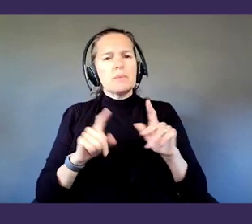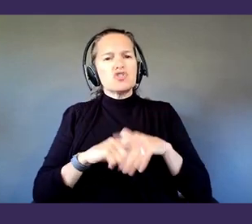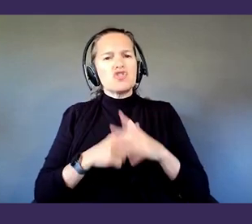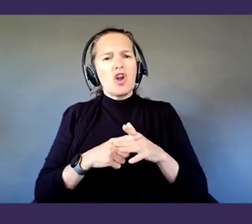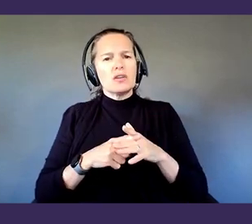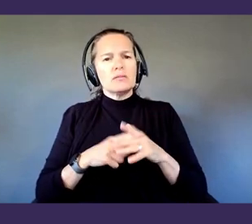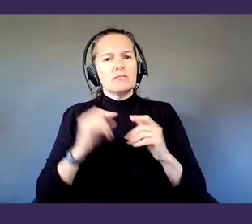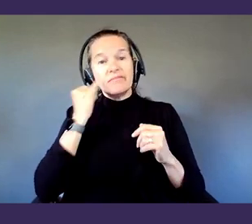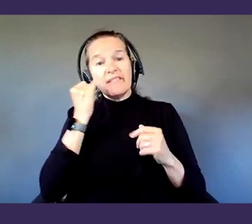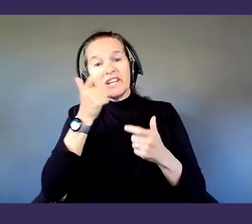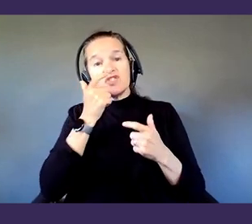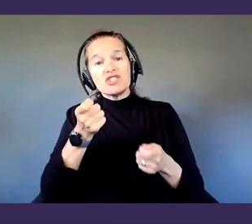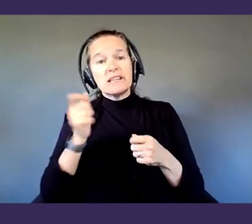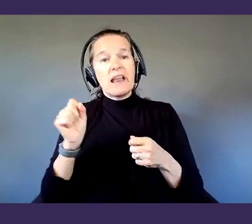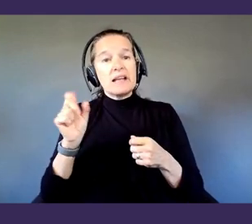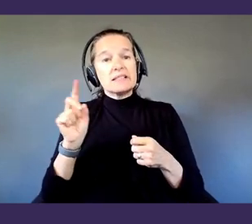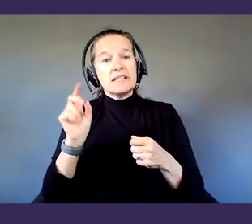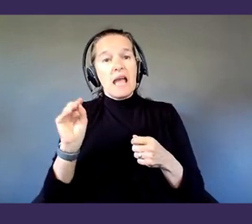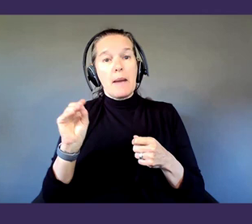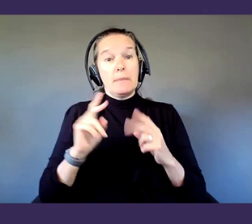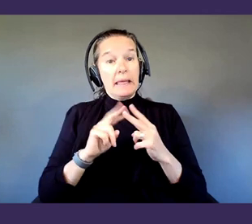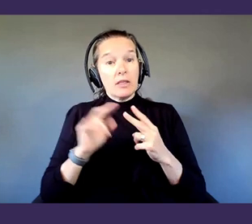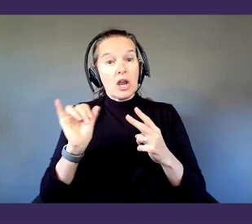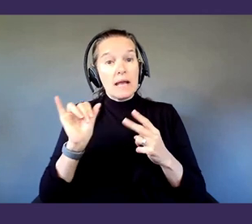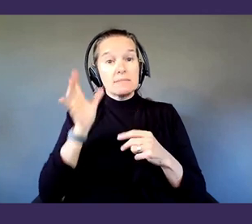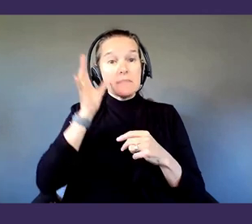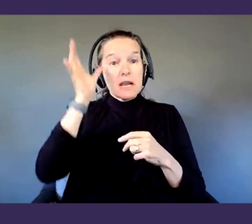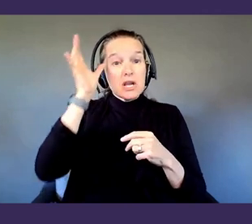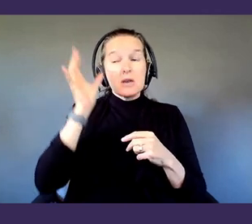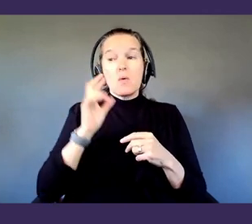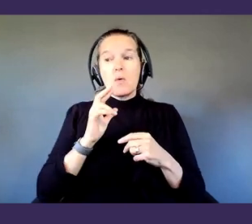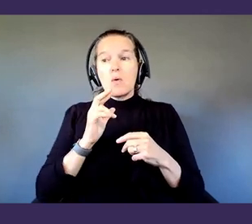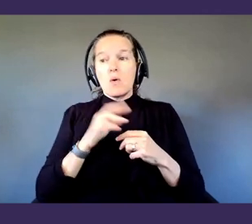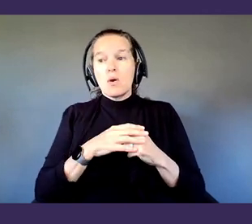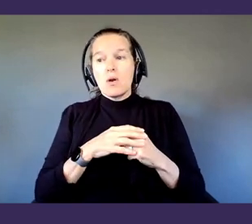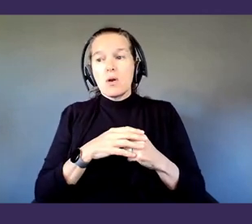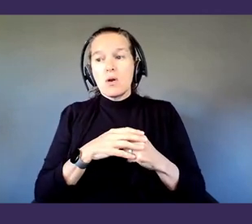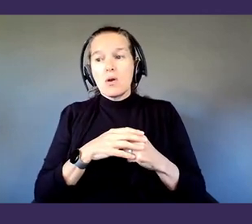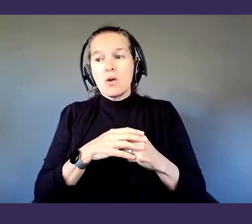either, like, as a parent or a loved one, how can they start this process